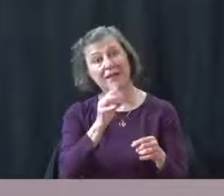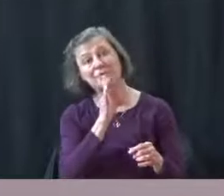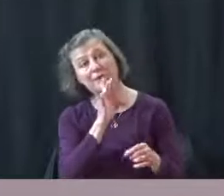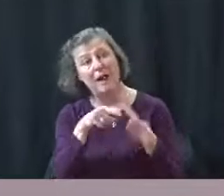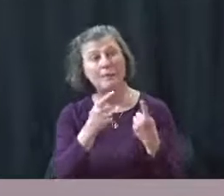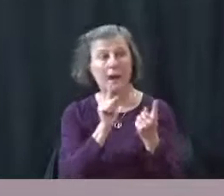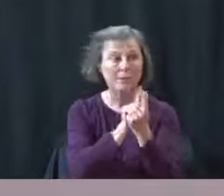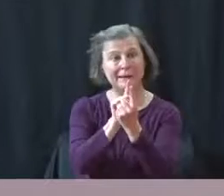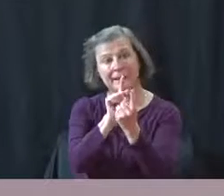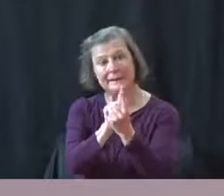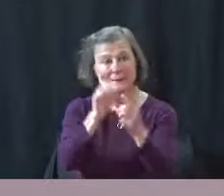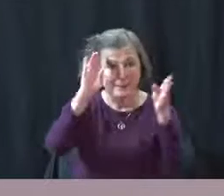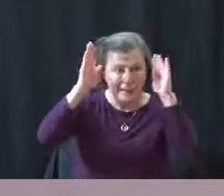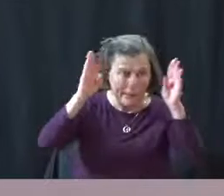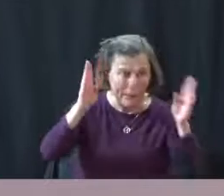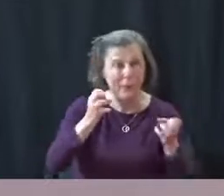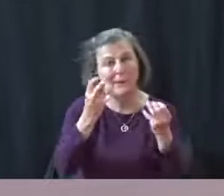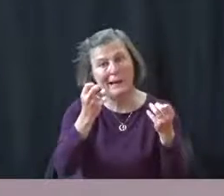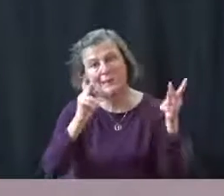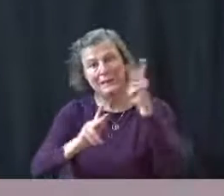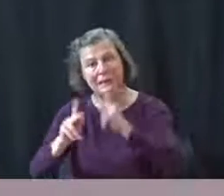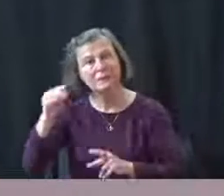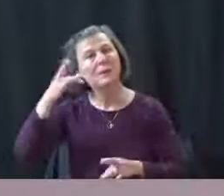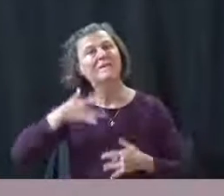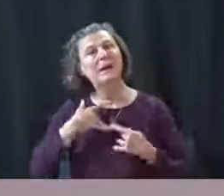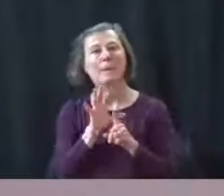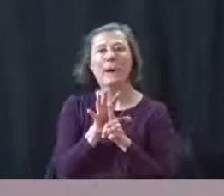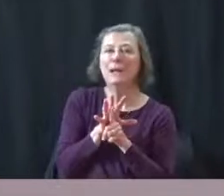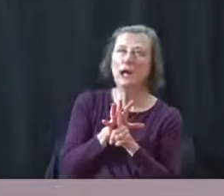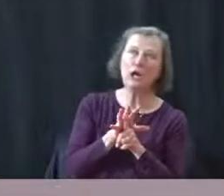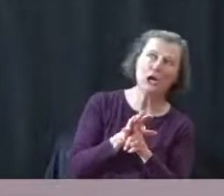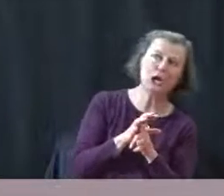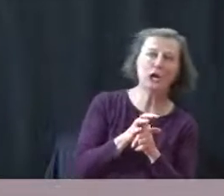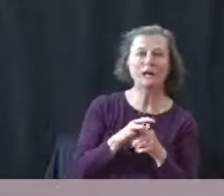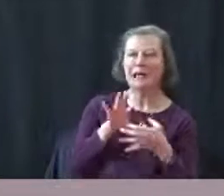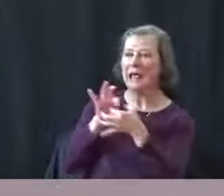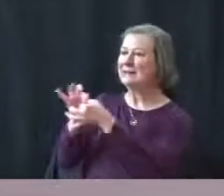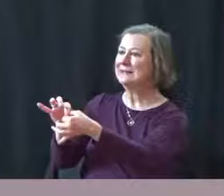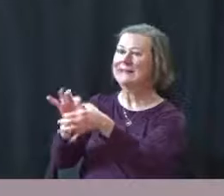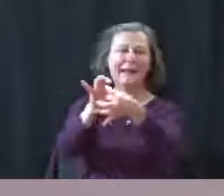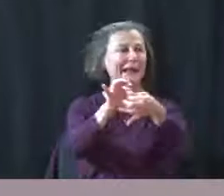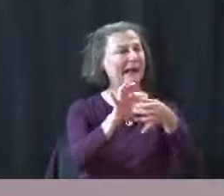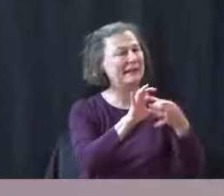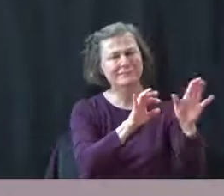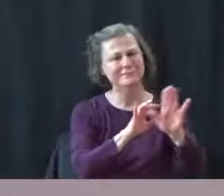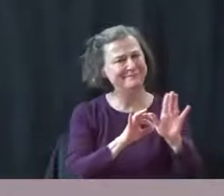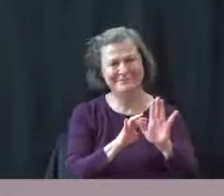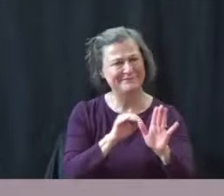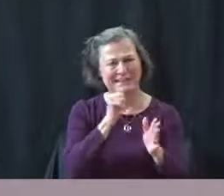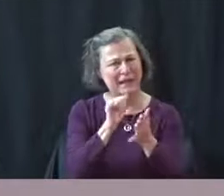folks so that you can feel like you're popular and well connected. That's not the motivator.